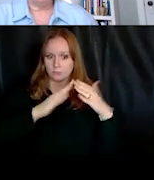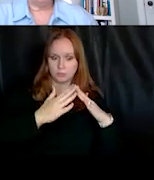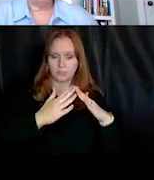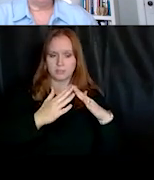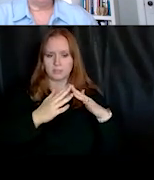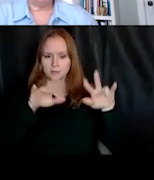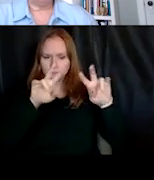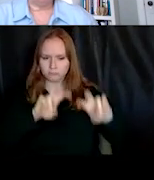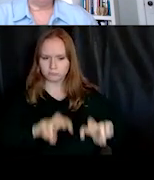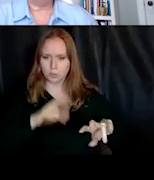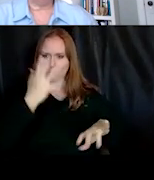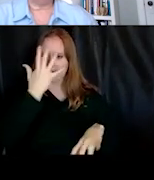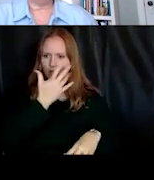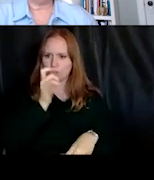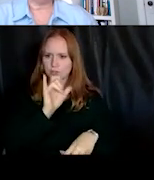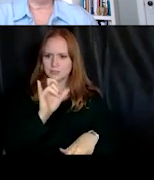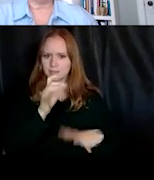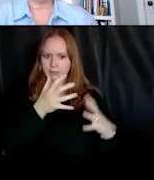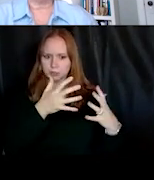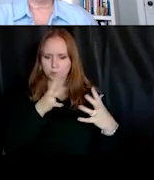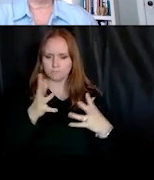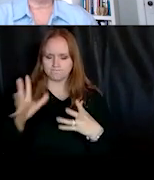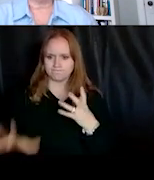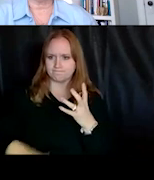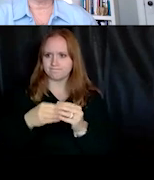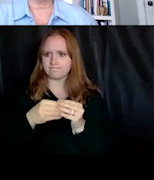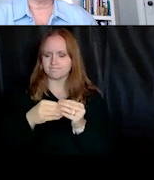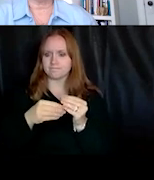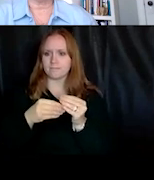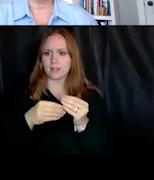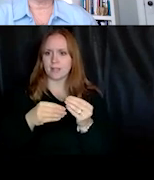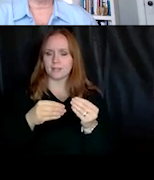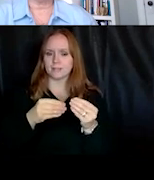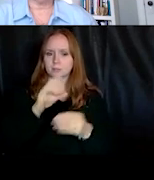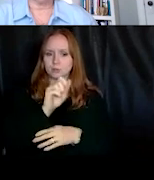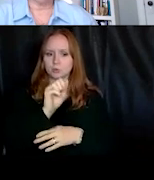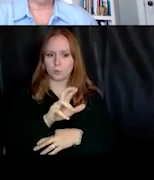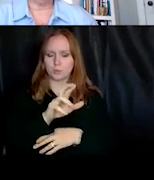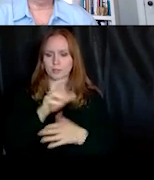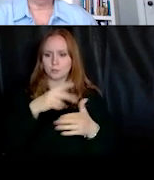to integrate SOAR into the project design of a funding opportunity